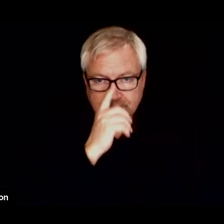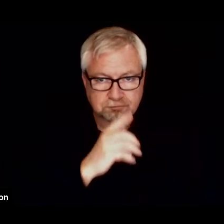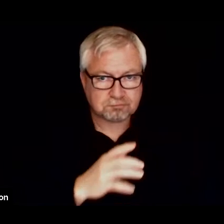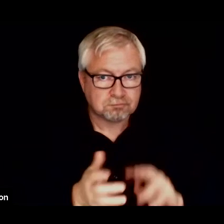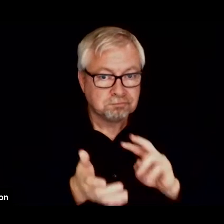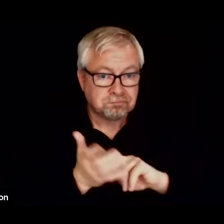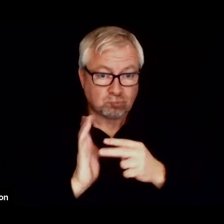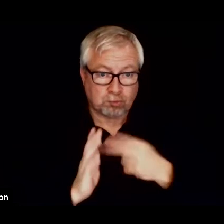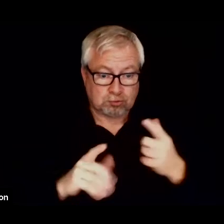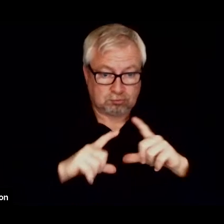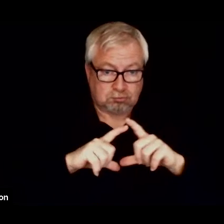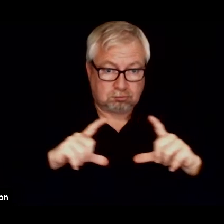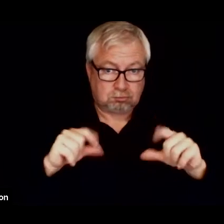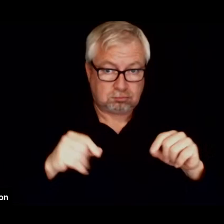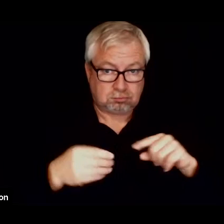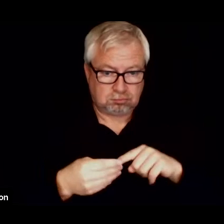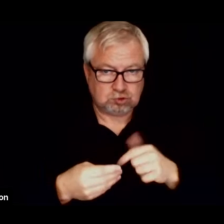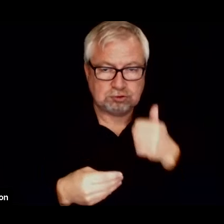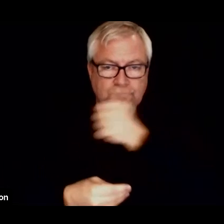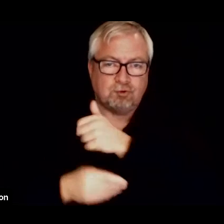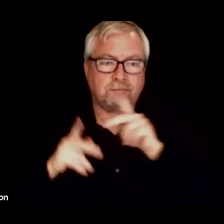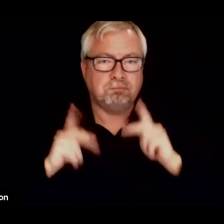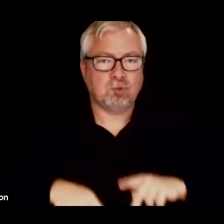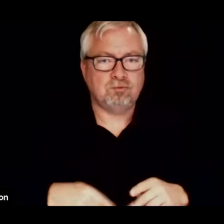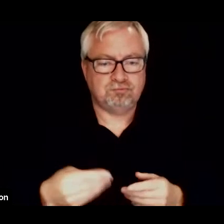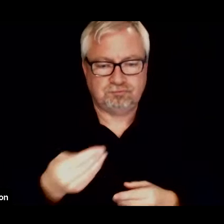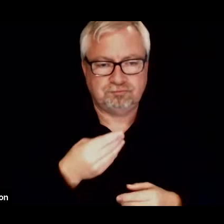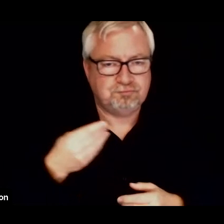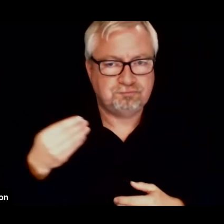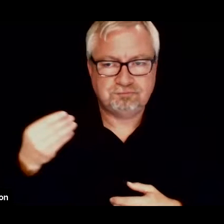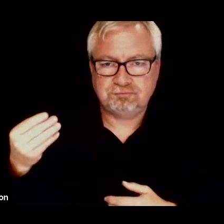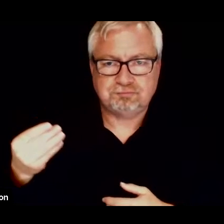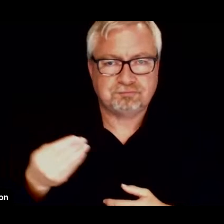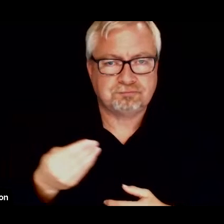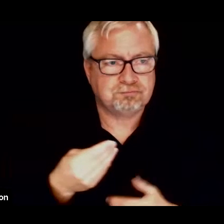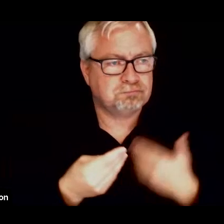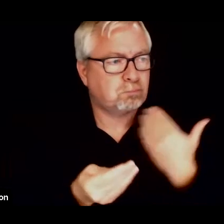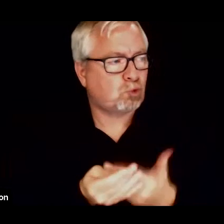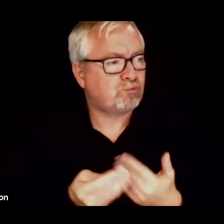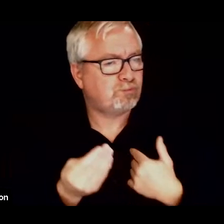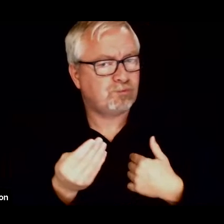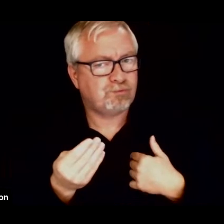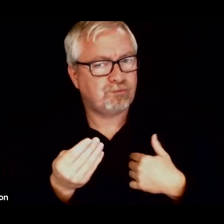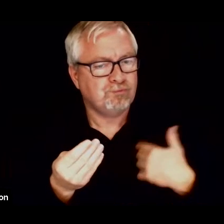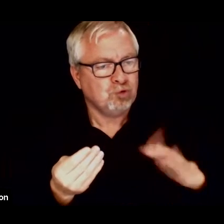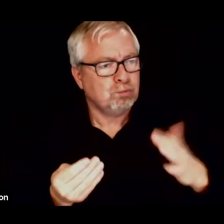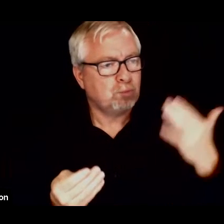has documentation obviously this is a an important vaccine and so we want them to be able to have